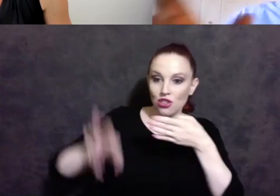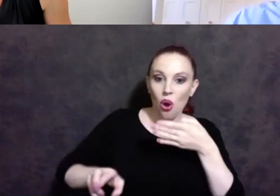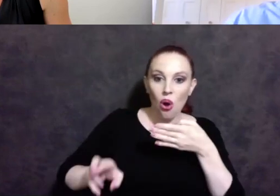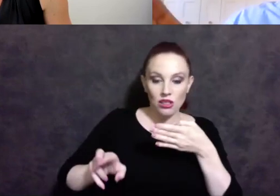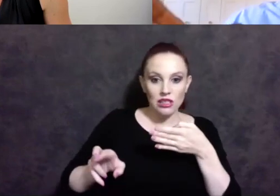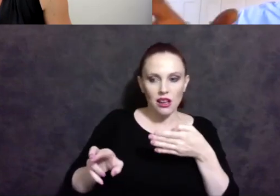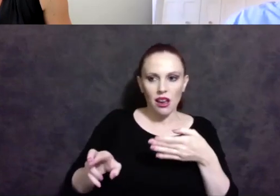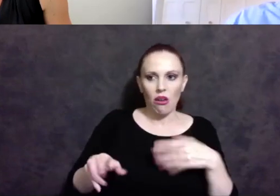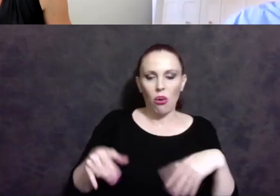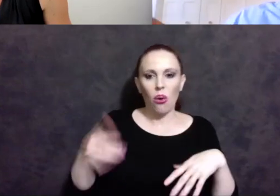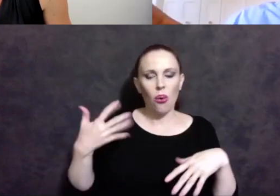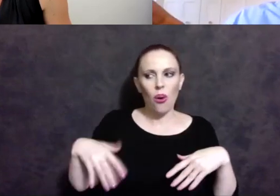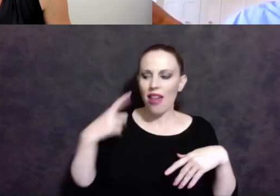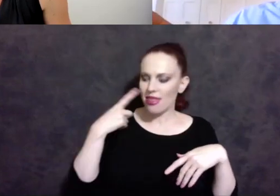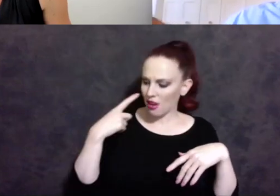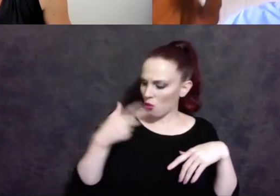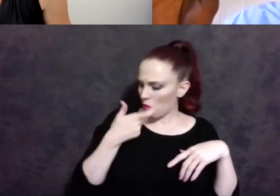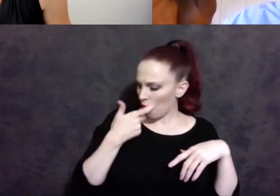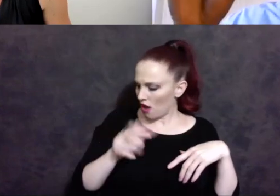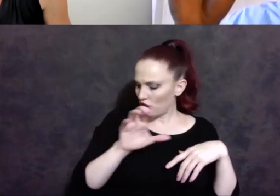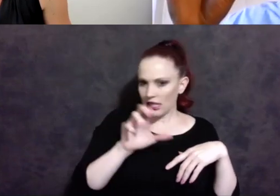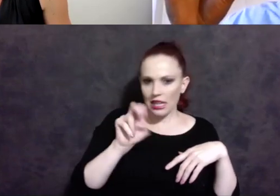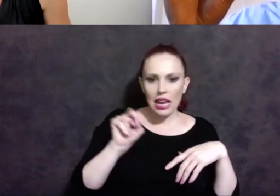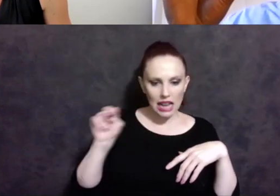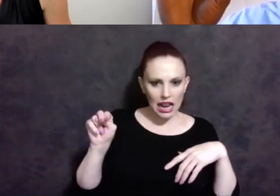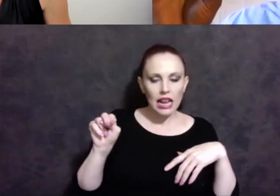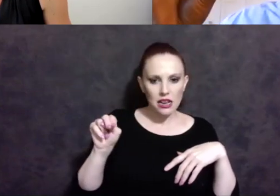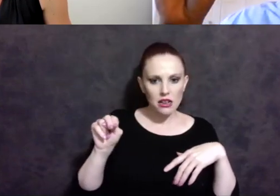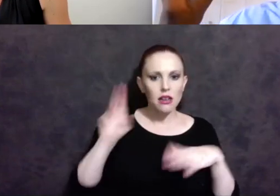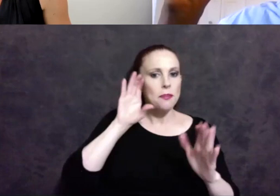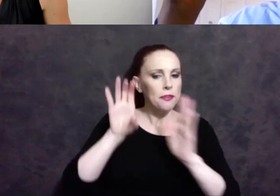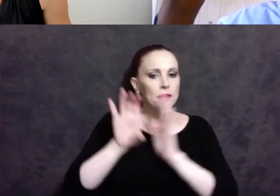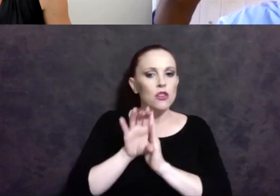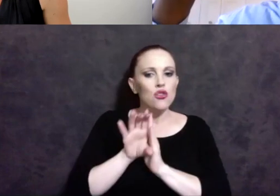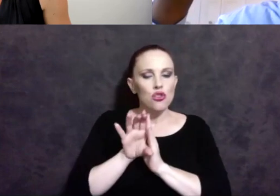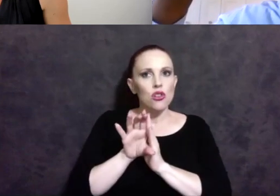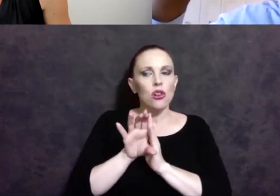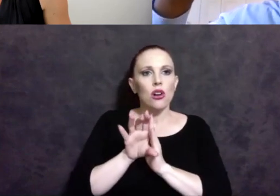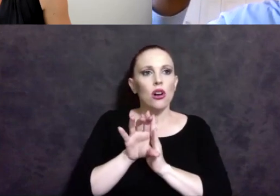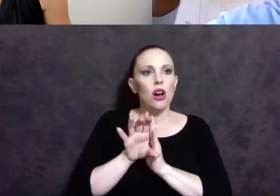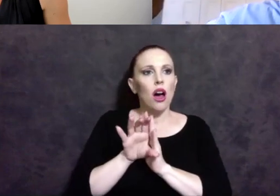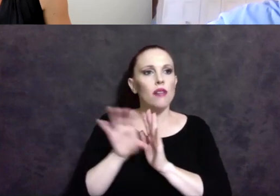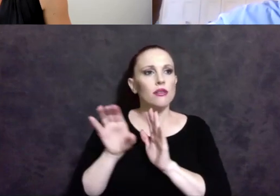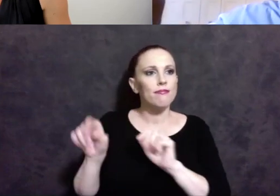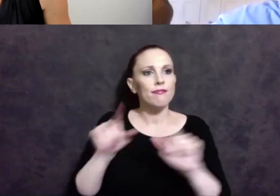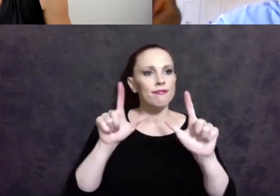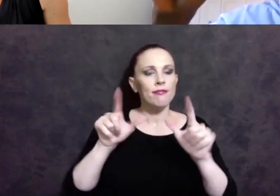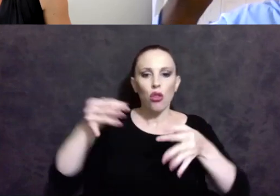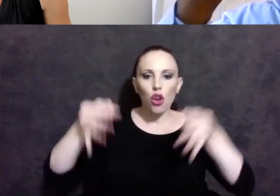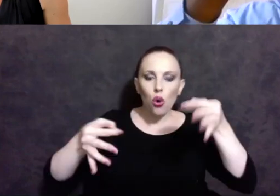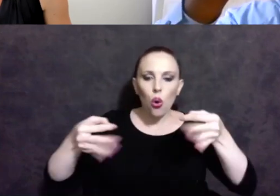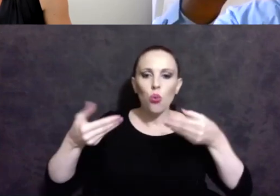we were watching CNN, and CNN had a picture of the courtroom and also had a picture of